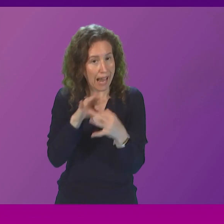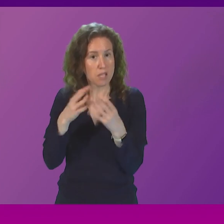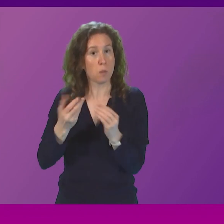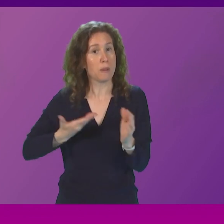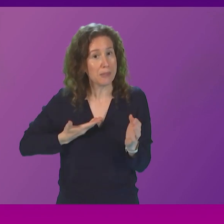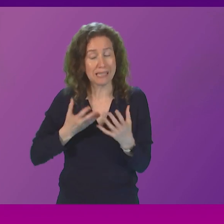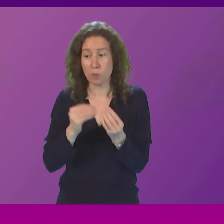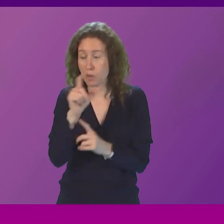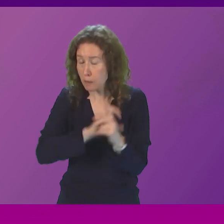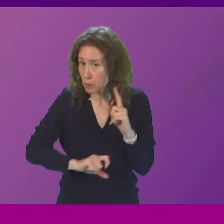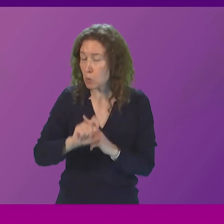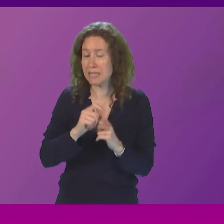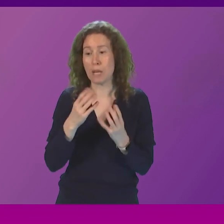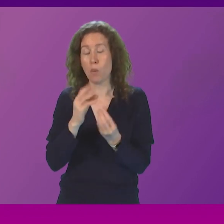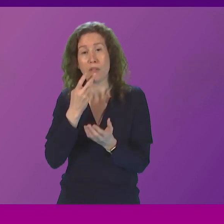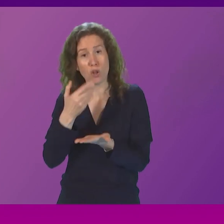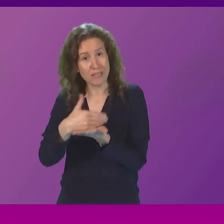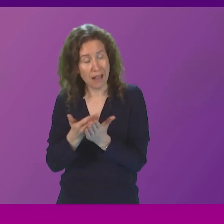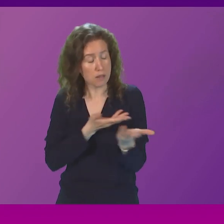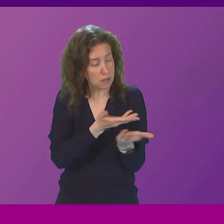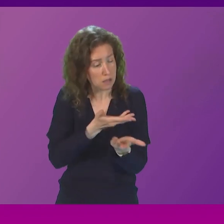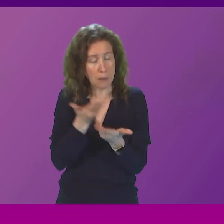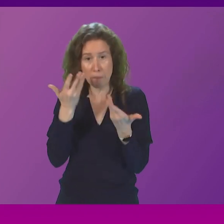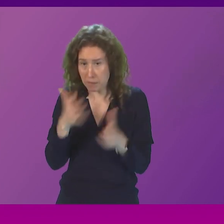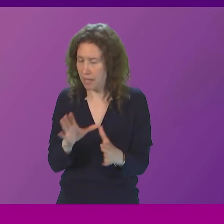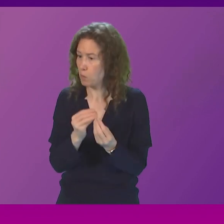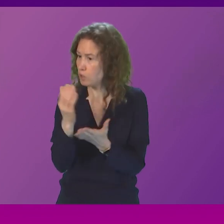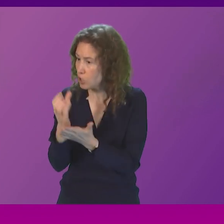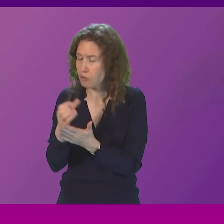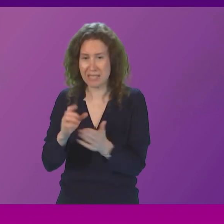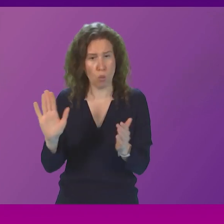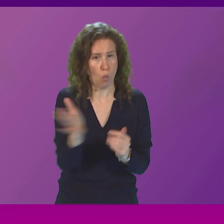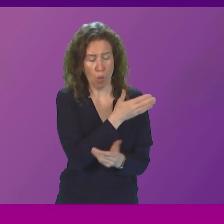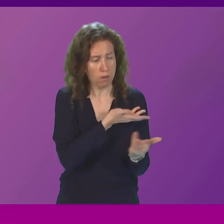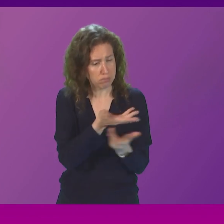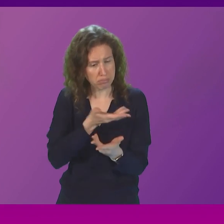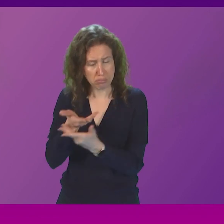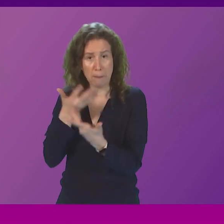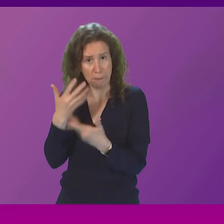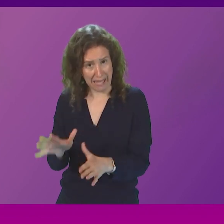with businesses, the community, the third sector and charities.